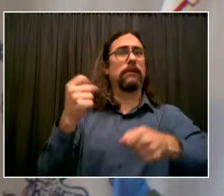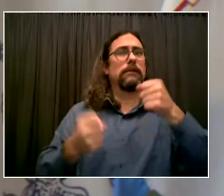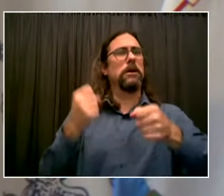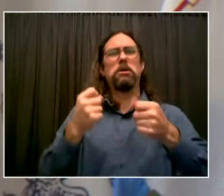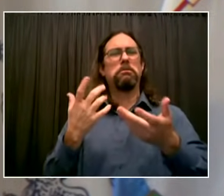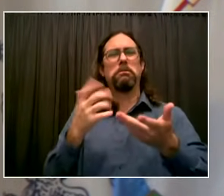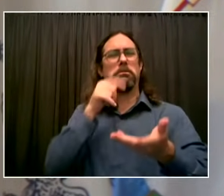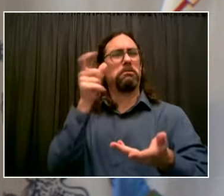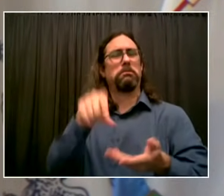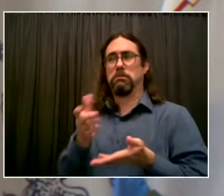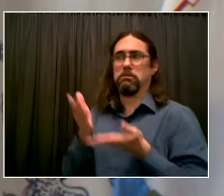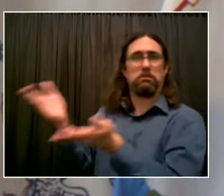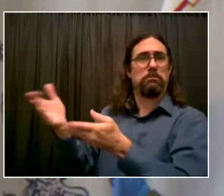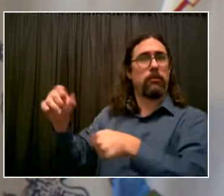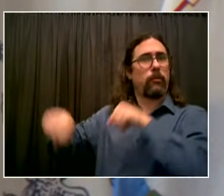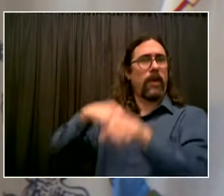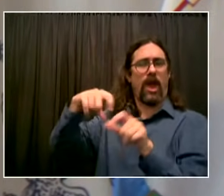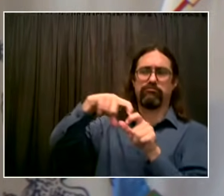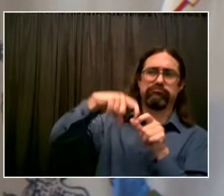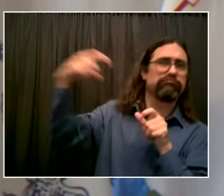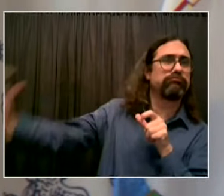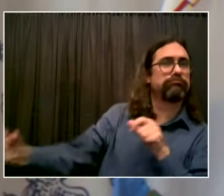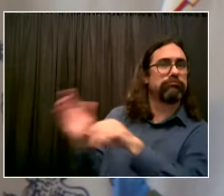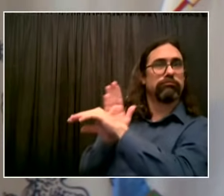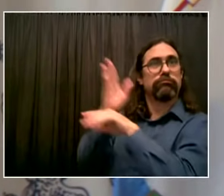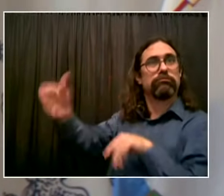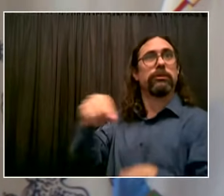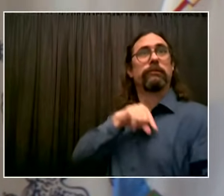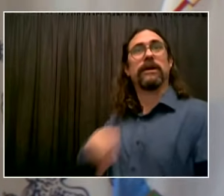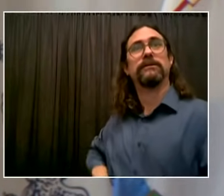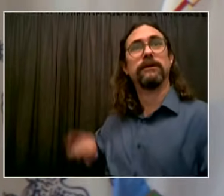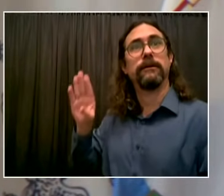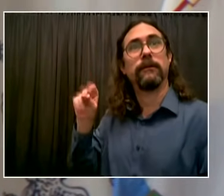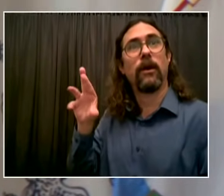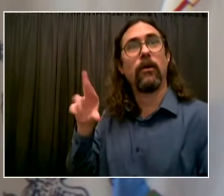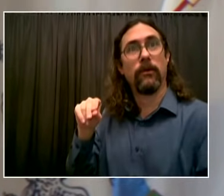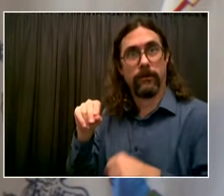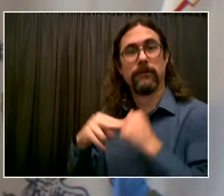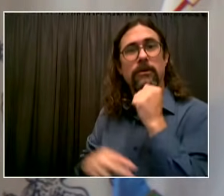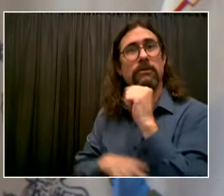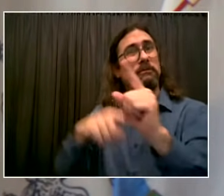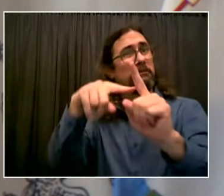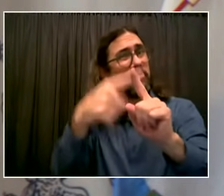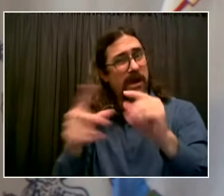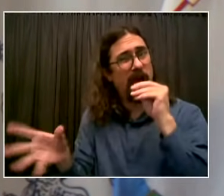ITCY, BUT THE NATION ON HOW TO UTILIZE OUR STREETS BETTER. AND NOW WE HAVE